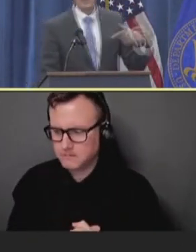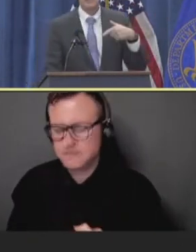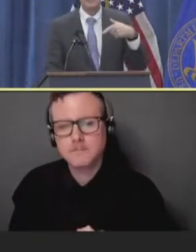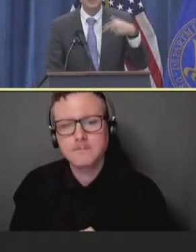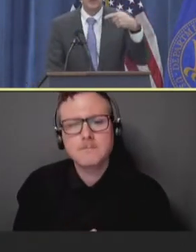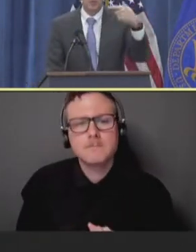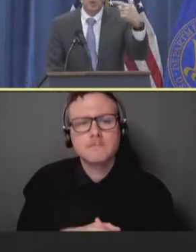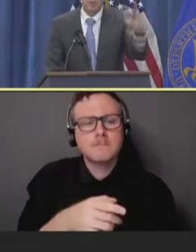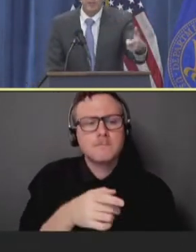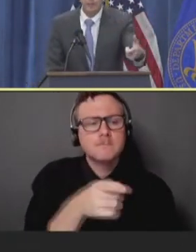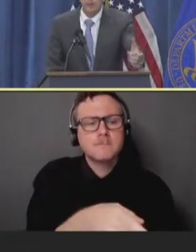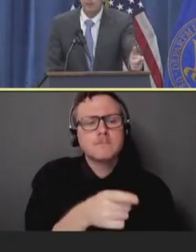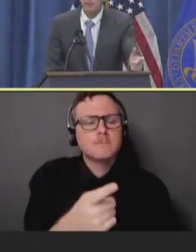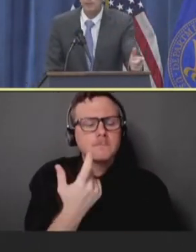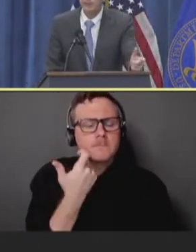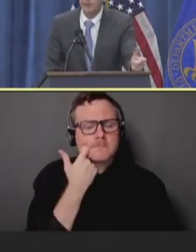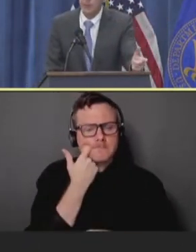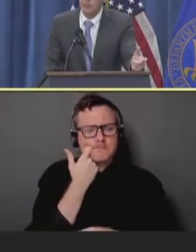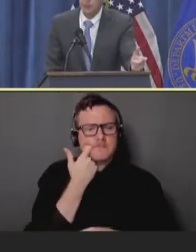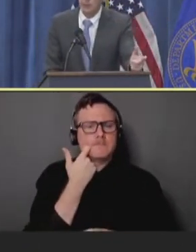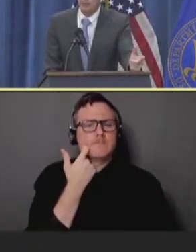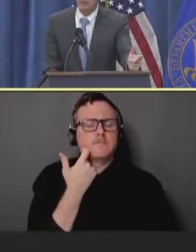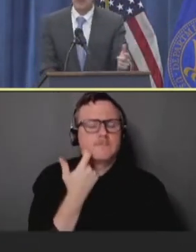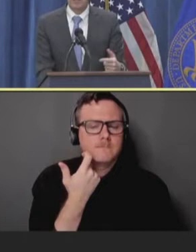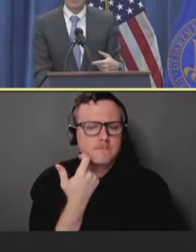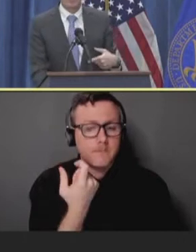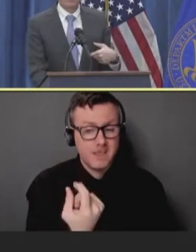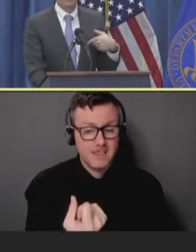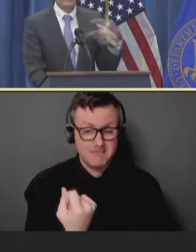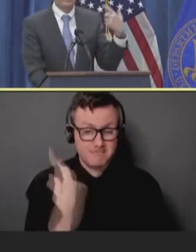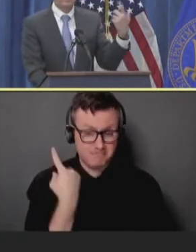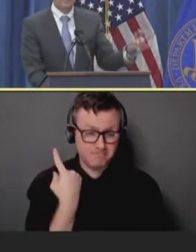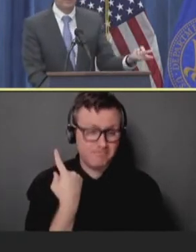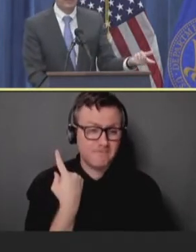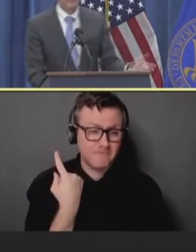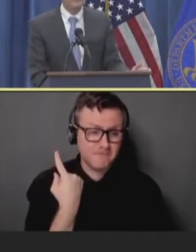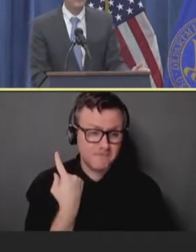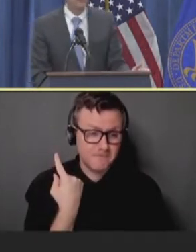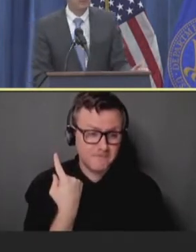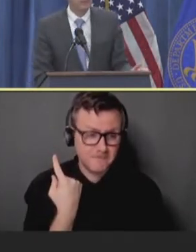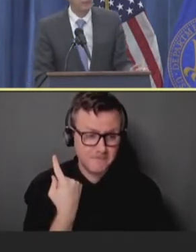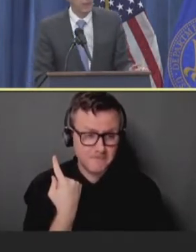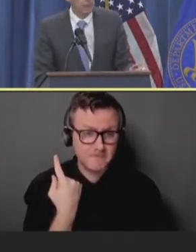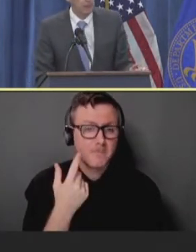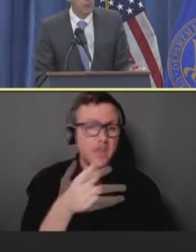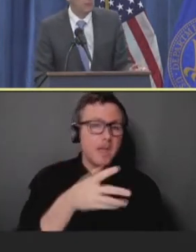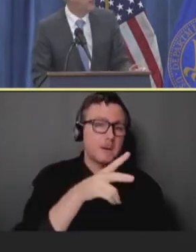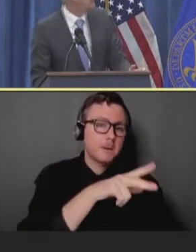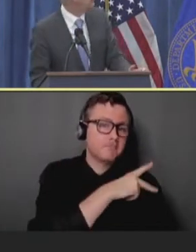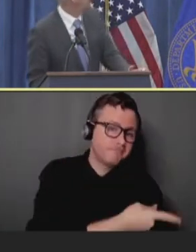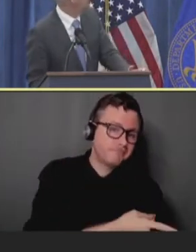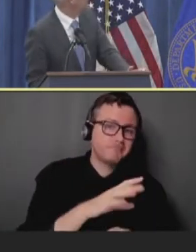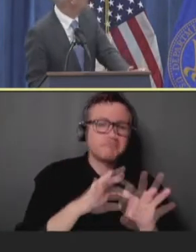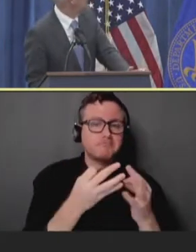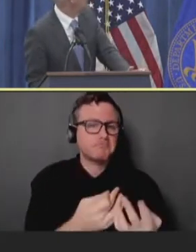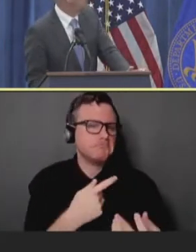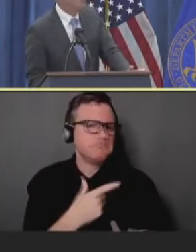So, up until this last year, when patients and families would ask me about vaccination,